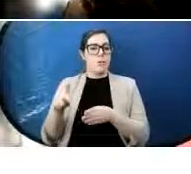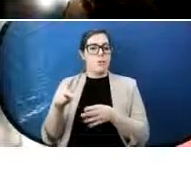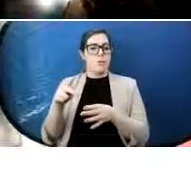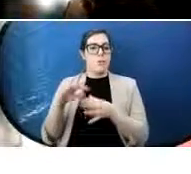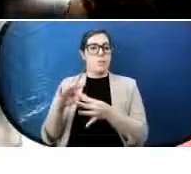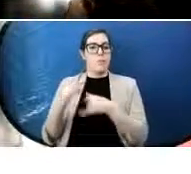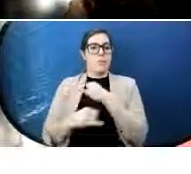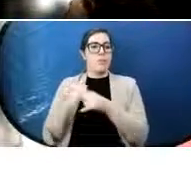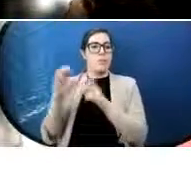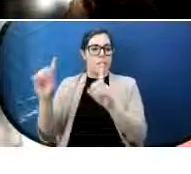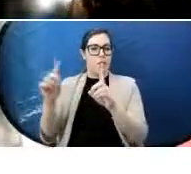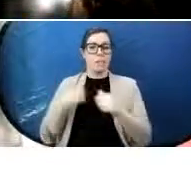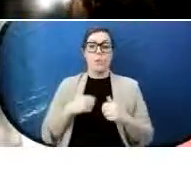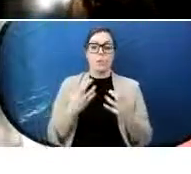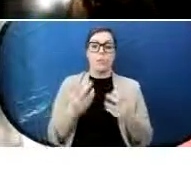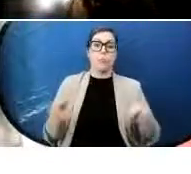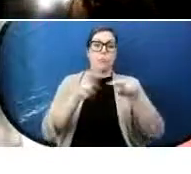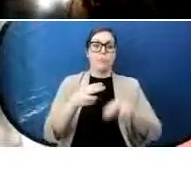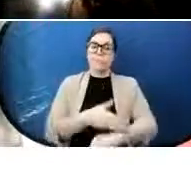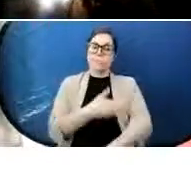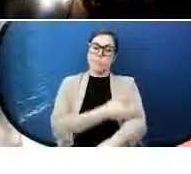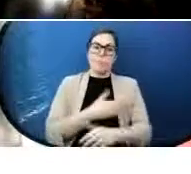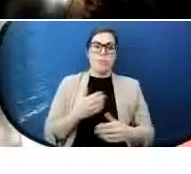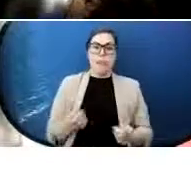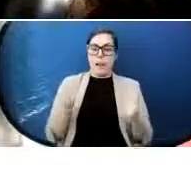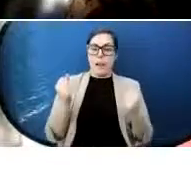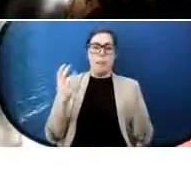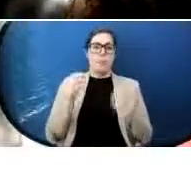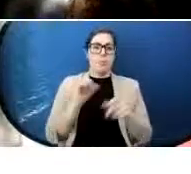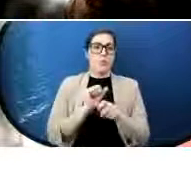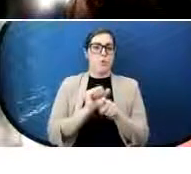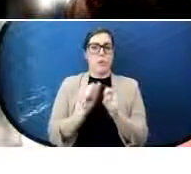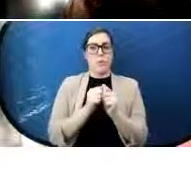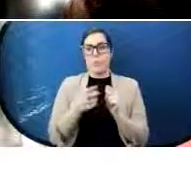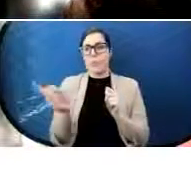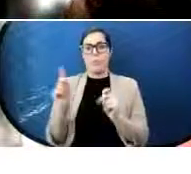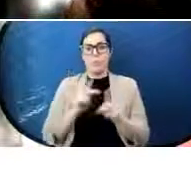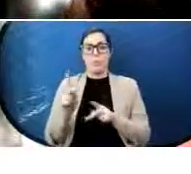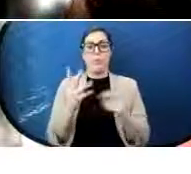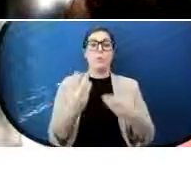to work a lot more in addition to you, we want to work with people with disabilities directly,